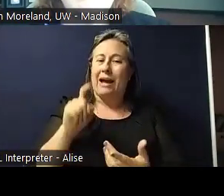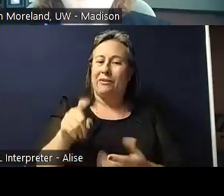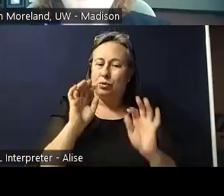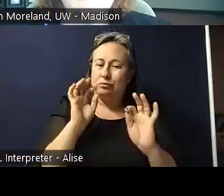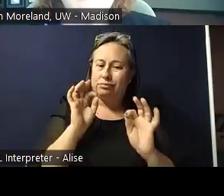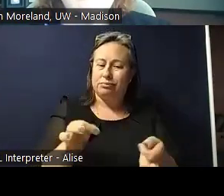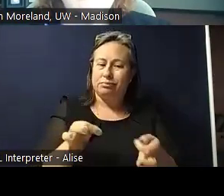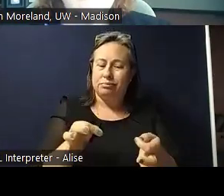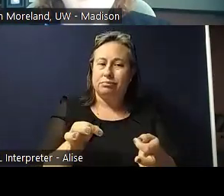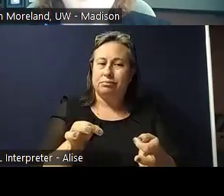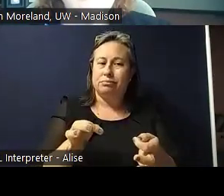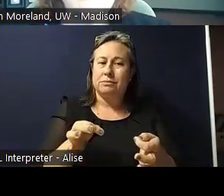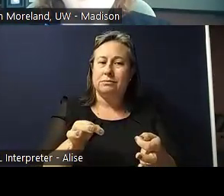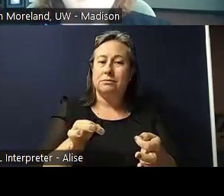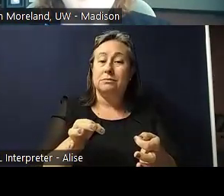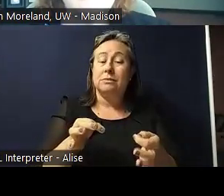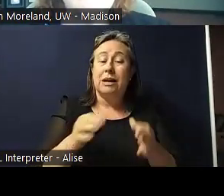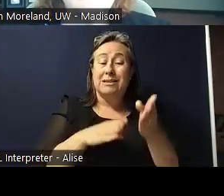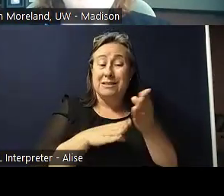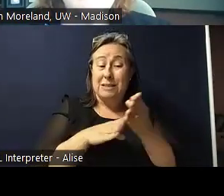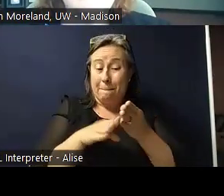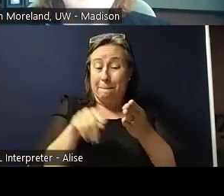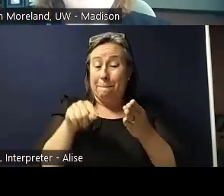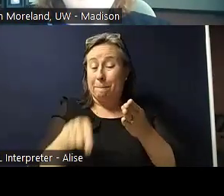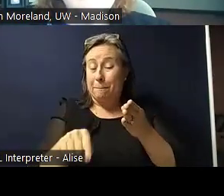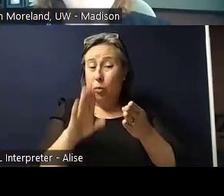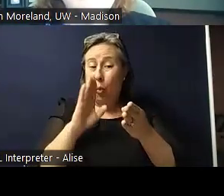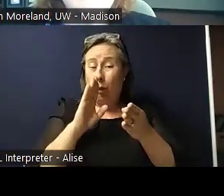as to whether or not a subrecipient was going to come under the prime's